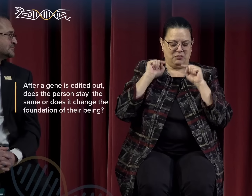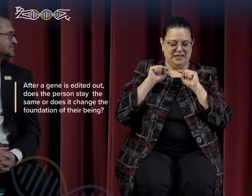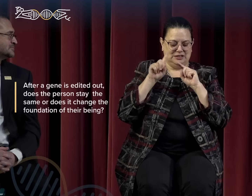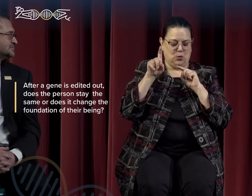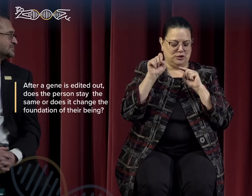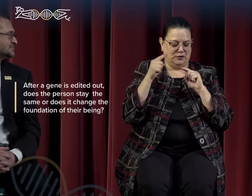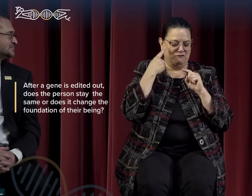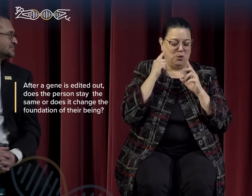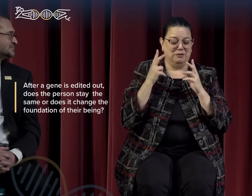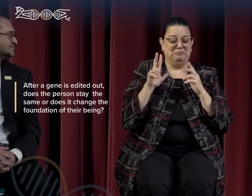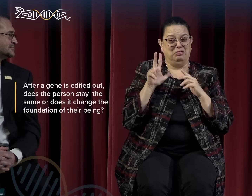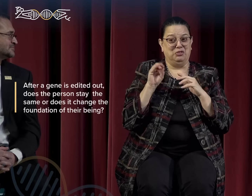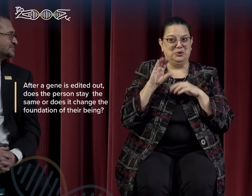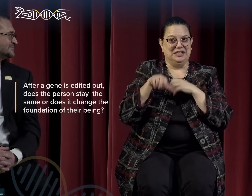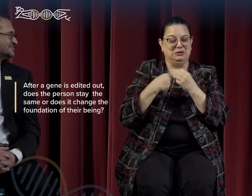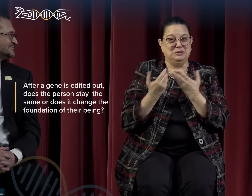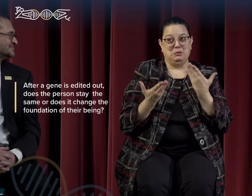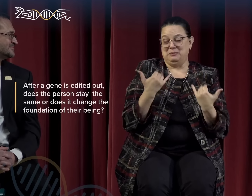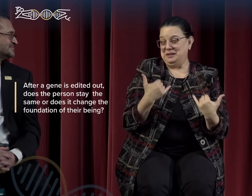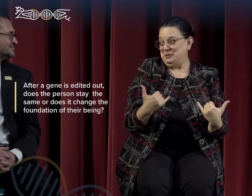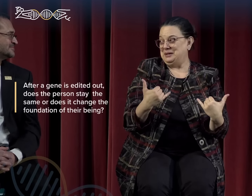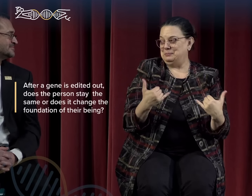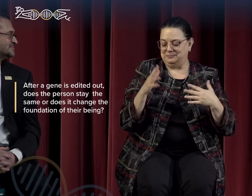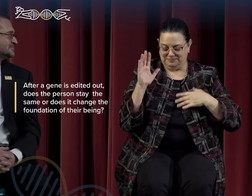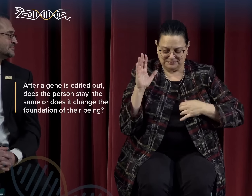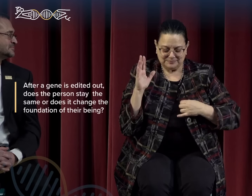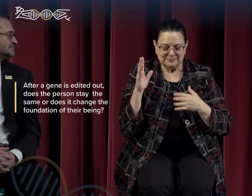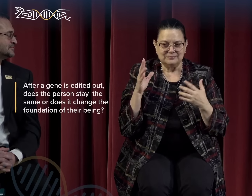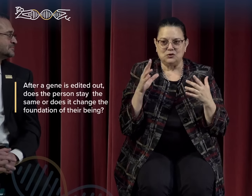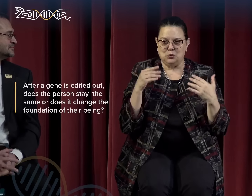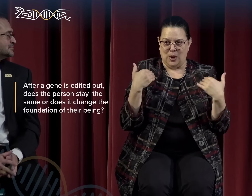But it is something that is still applicable today.